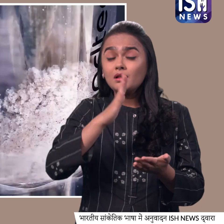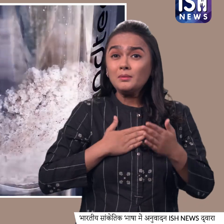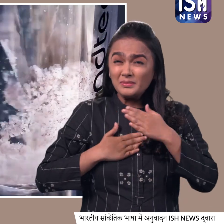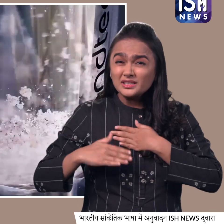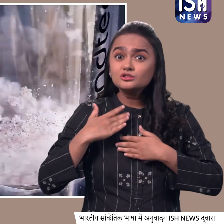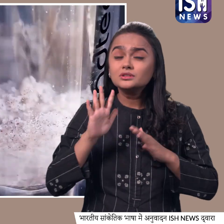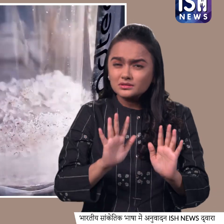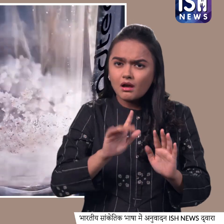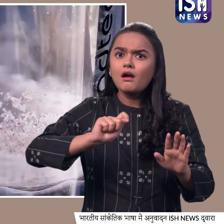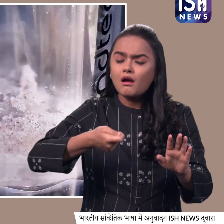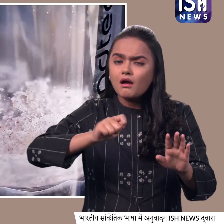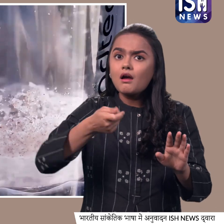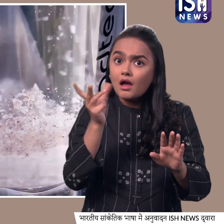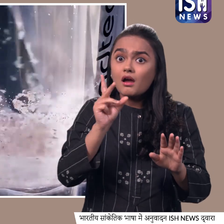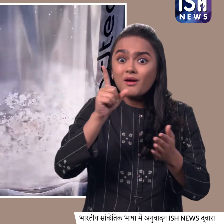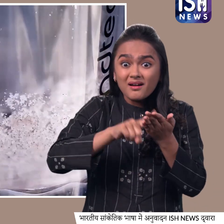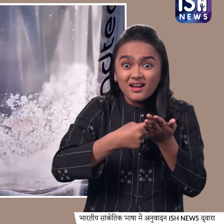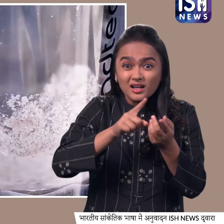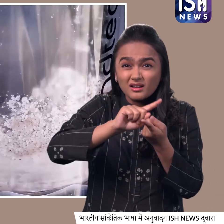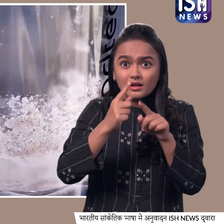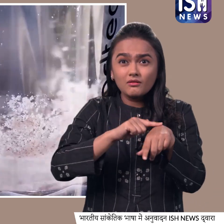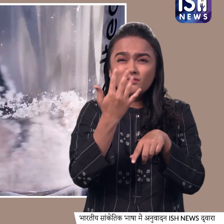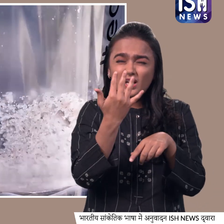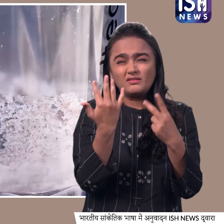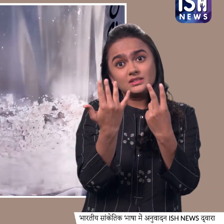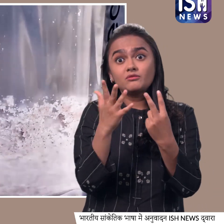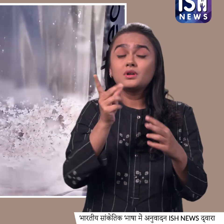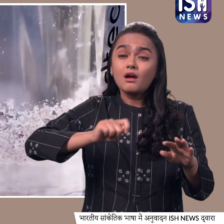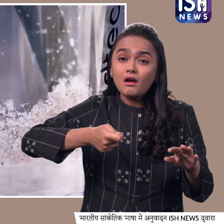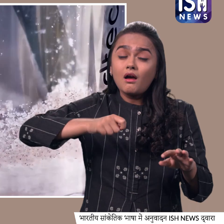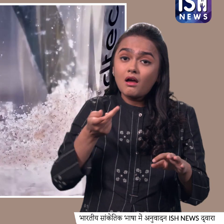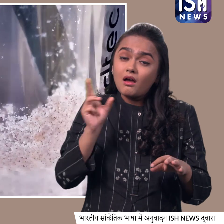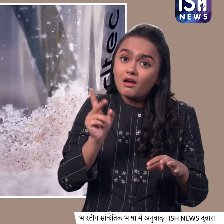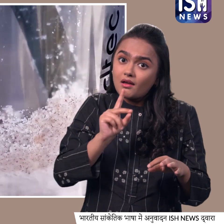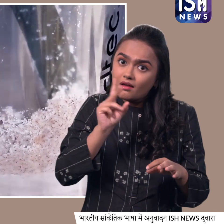but be patient. Usually it does take about 5 - 7 minutes to become butter.